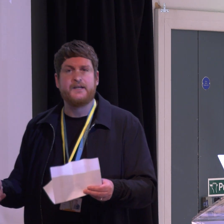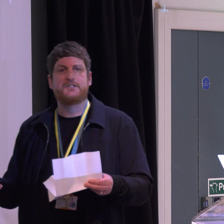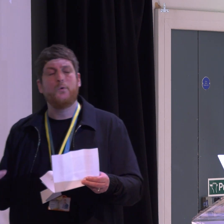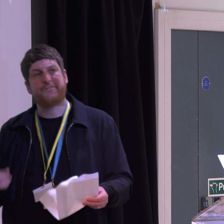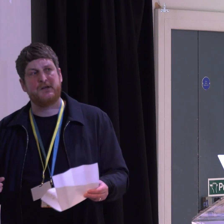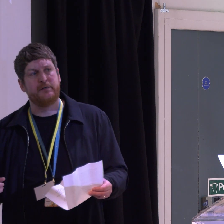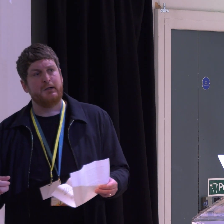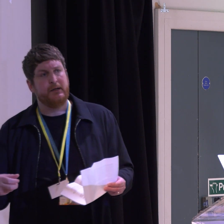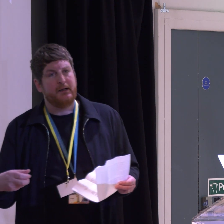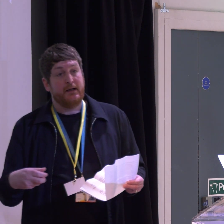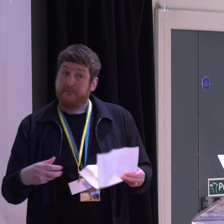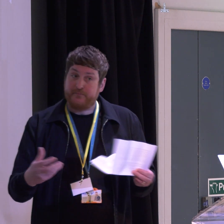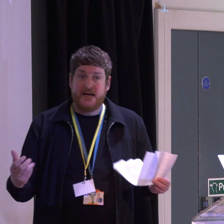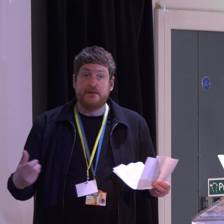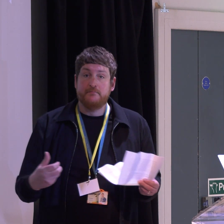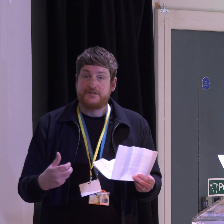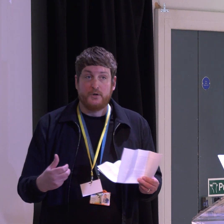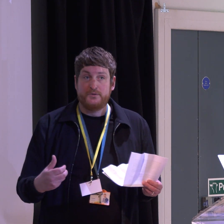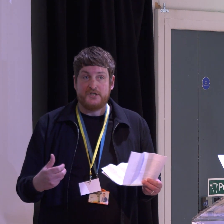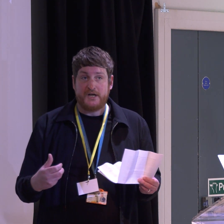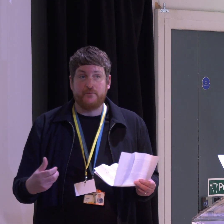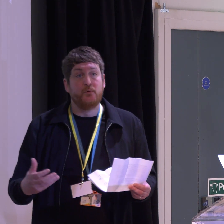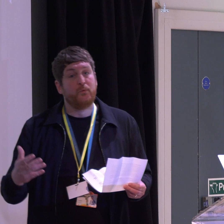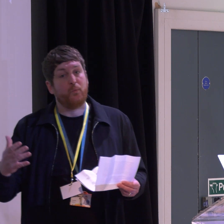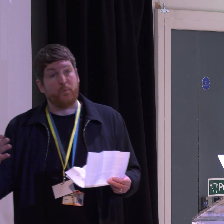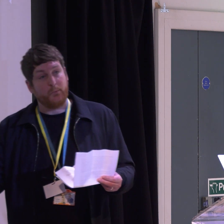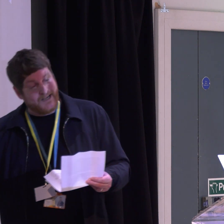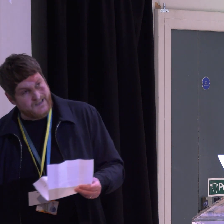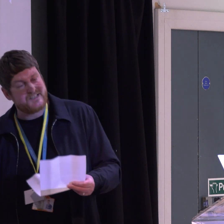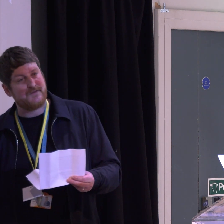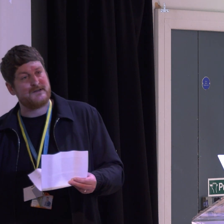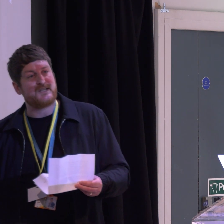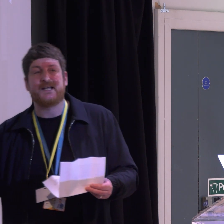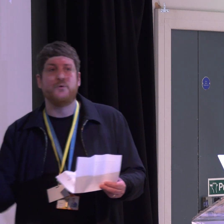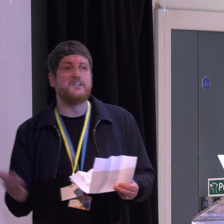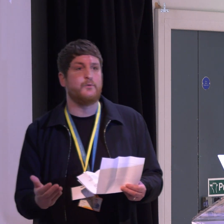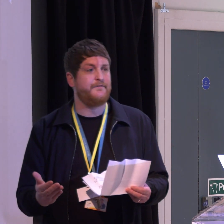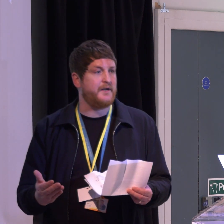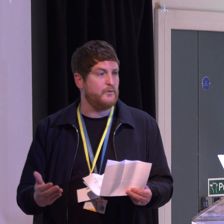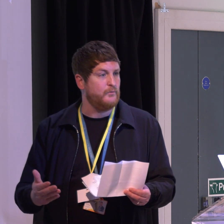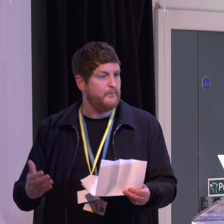I think too often in schools in general, we, we collect this evidence and it goes into a file.